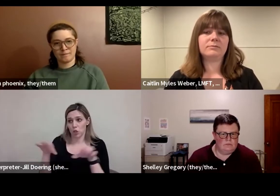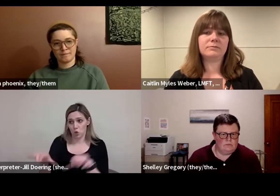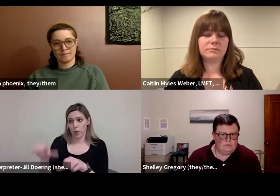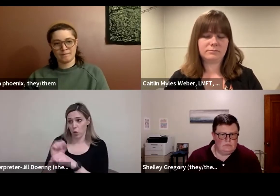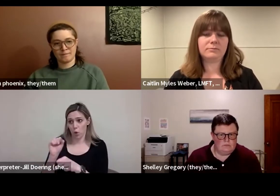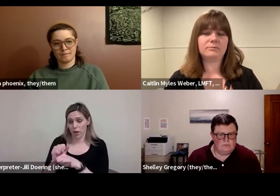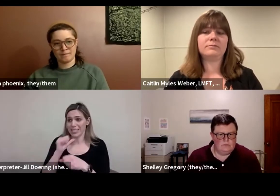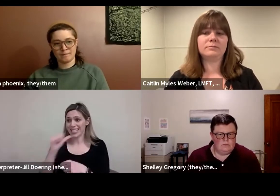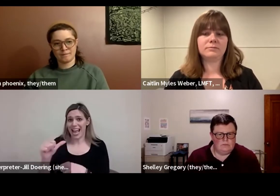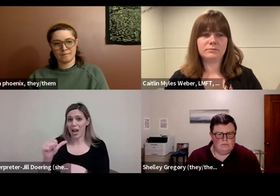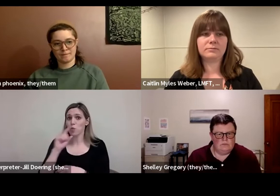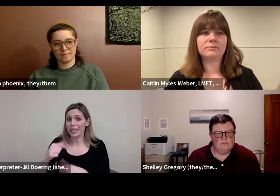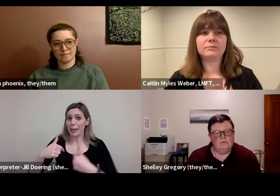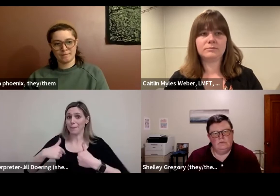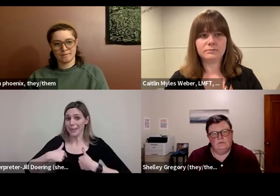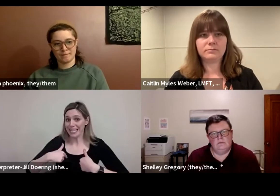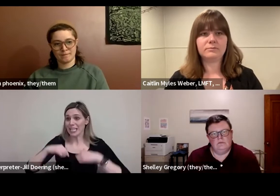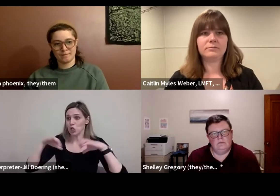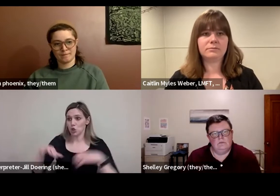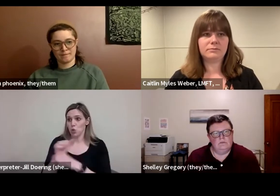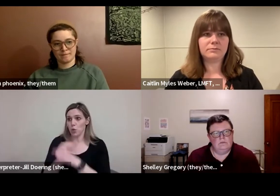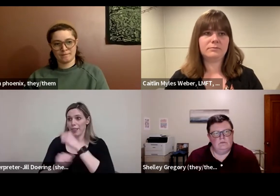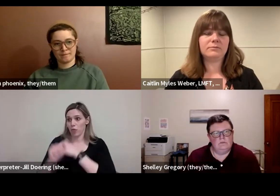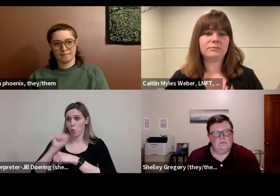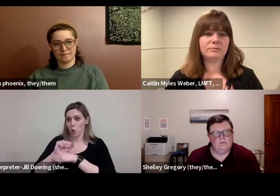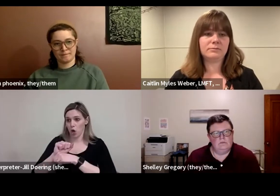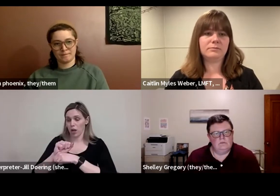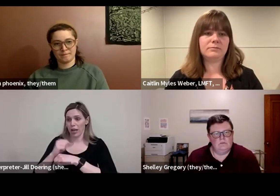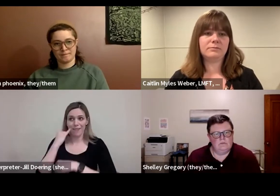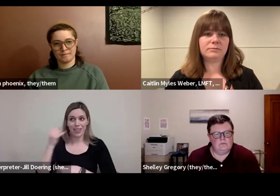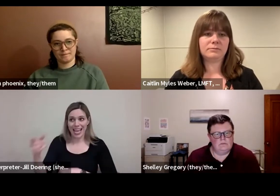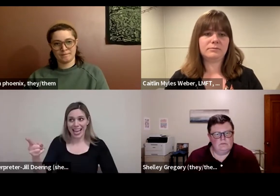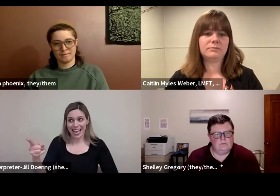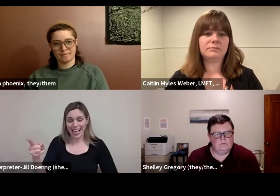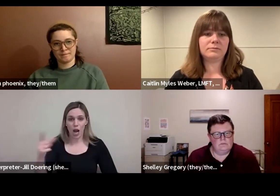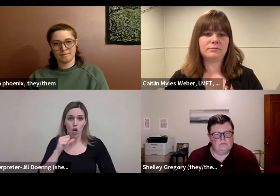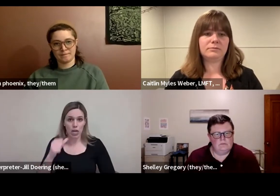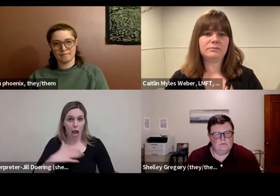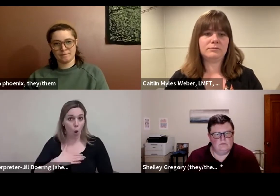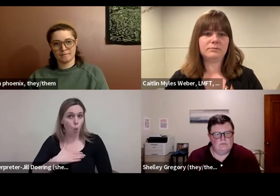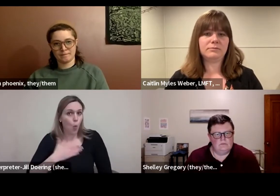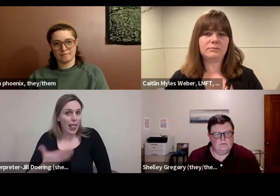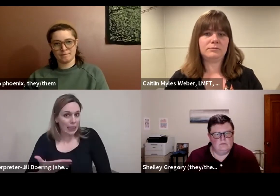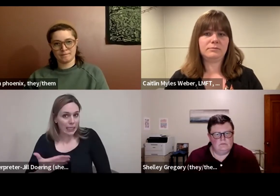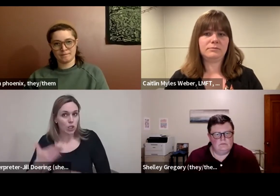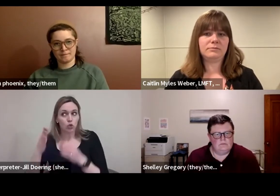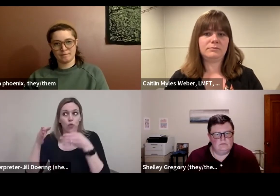If they aren't willing to focus on it, how would anybody make a change?